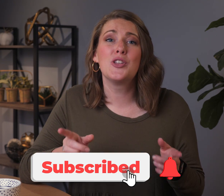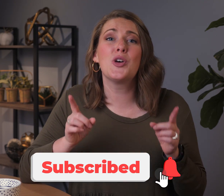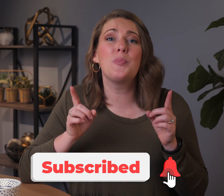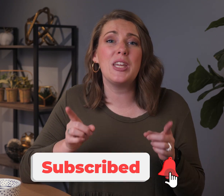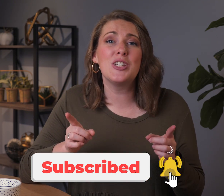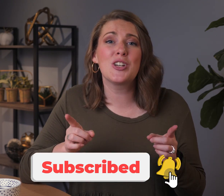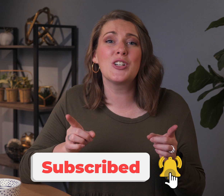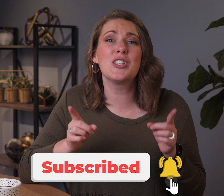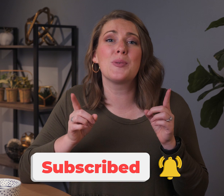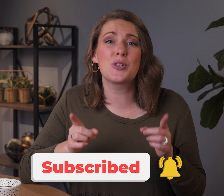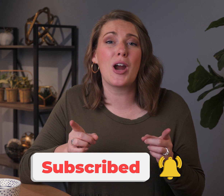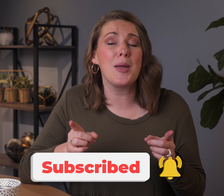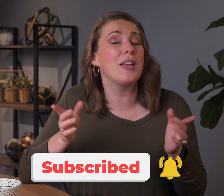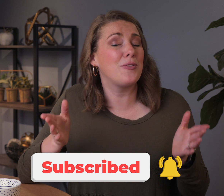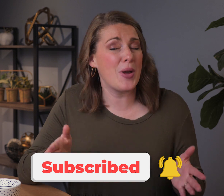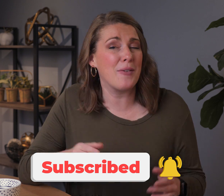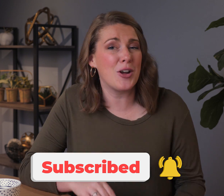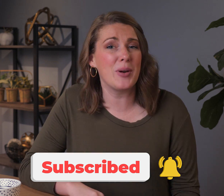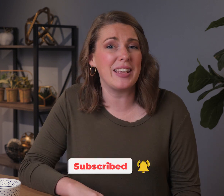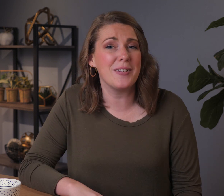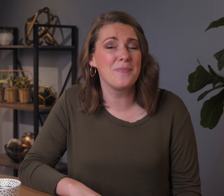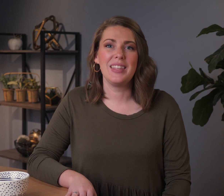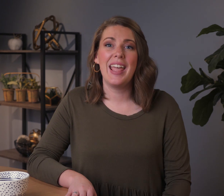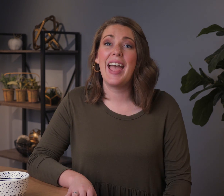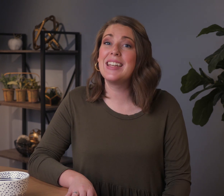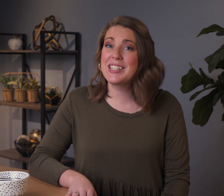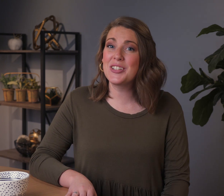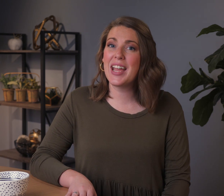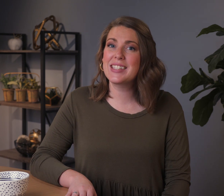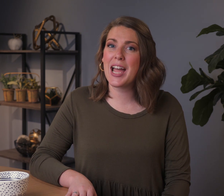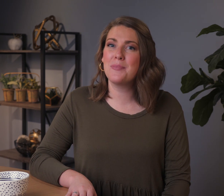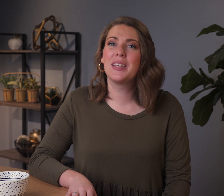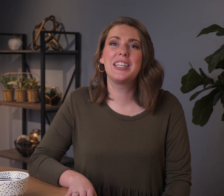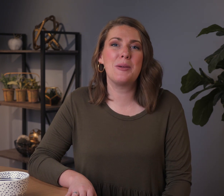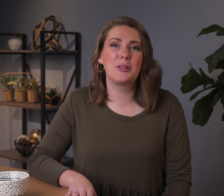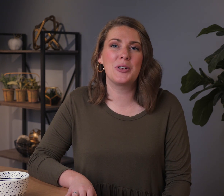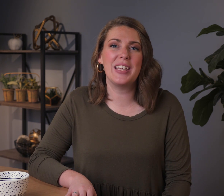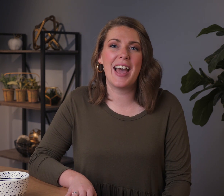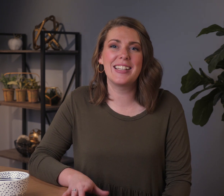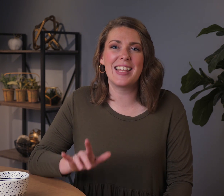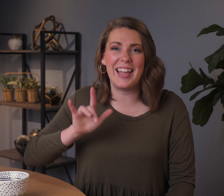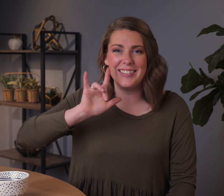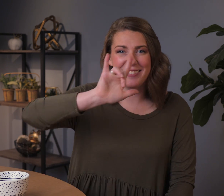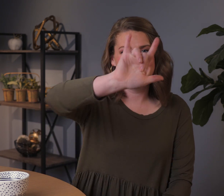so be sure to subscribe if you haven't already and until next time keep learning how to sign.